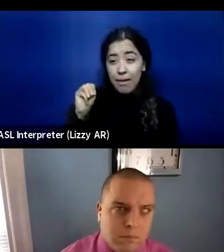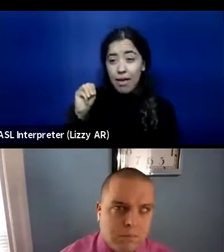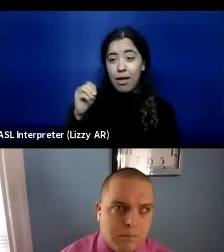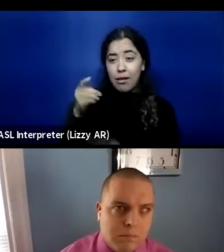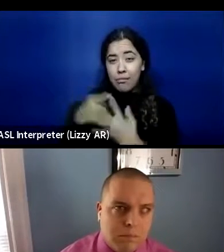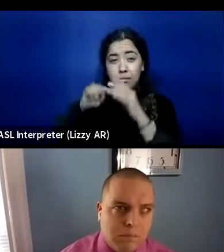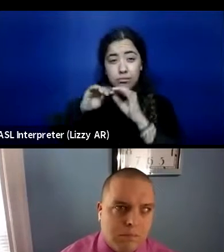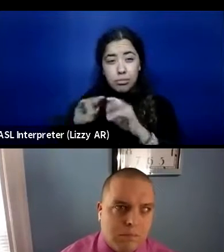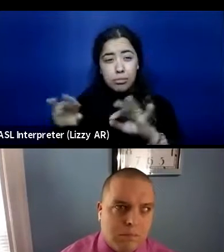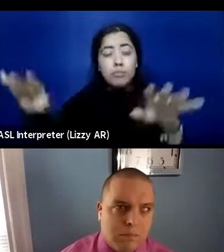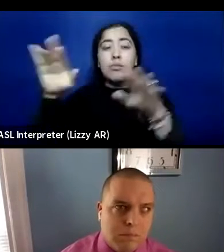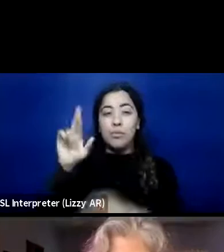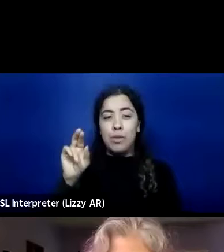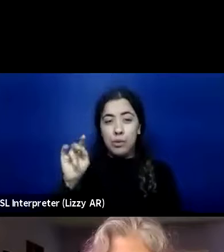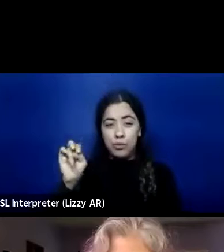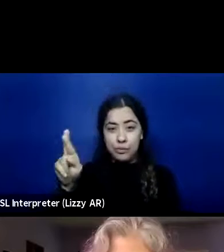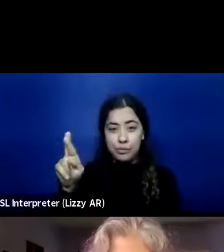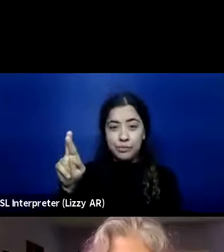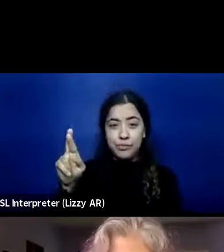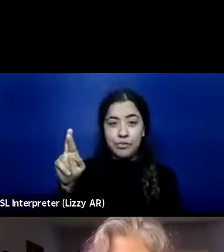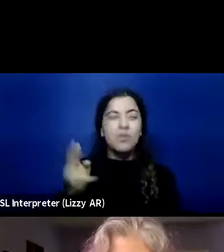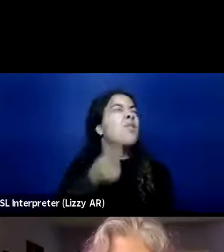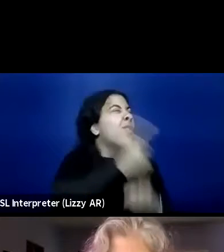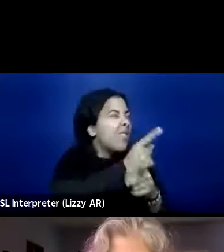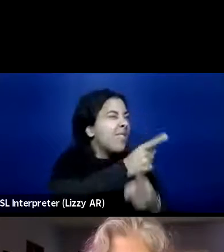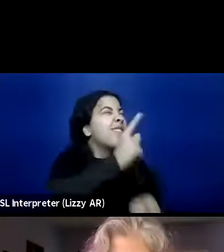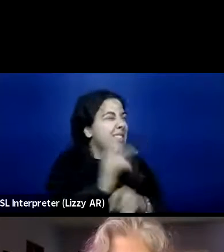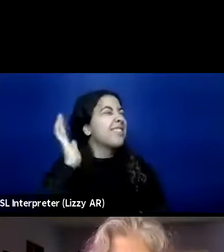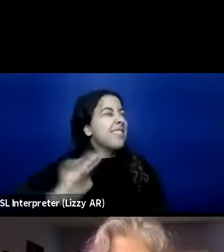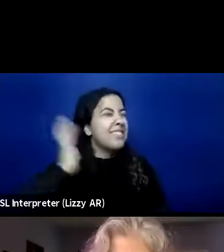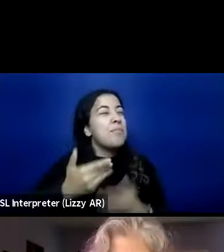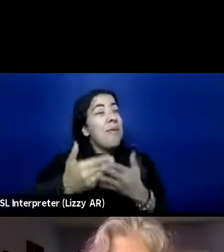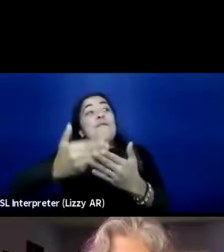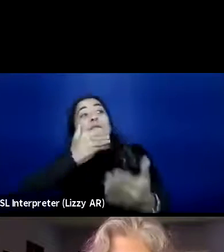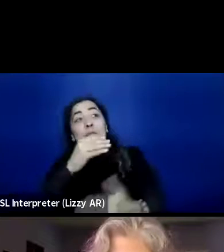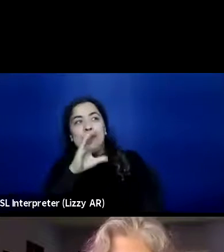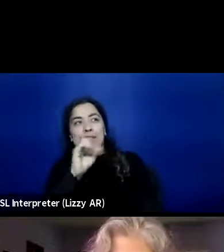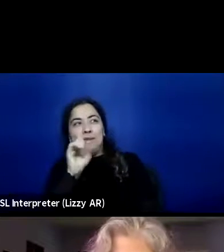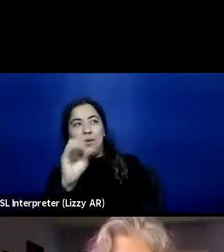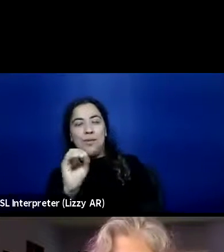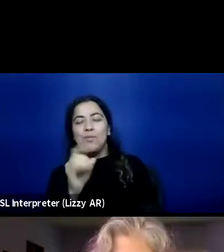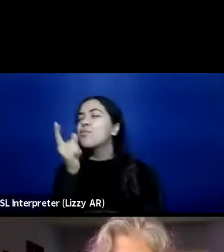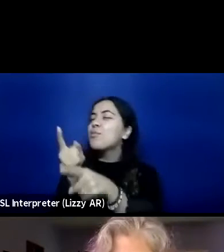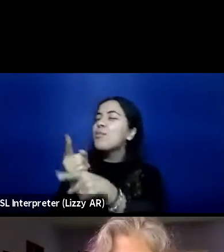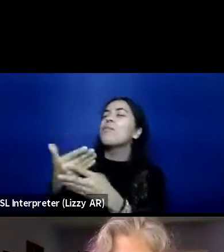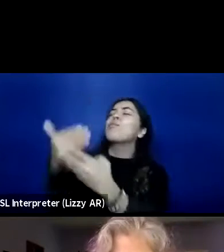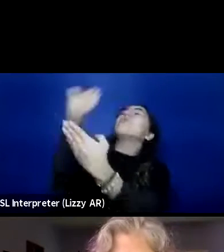Right, before Cisco and all that. Right. That's right, before Cisco, ANS was one